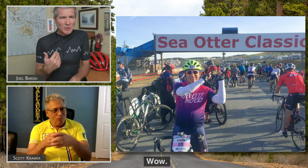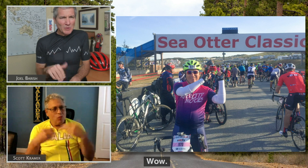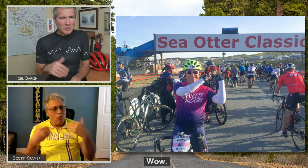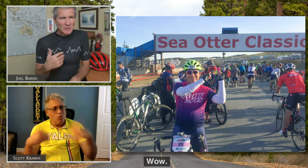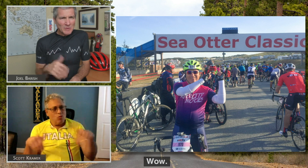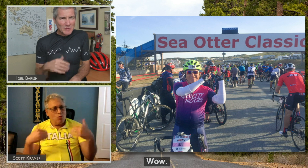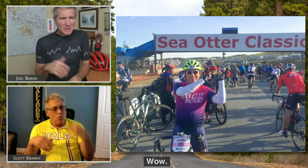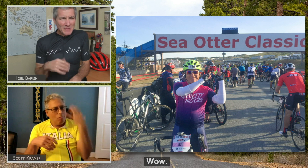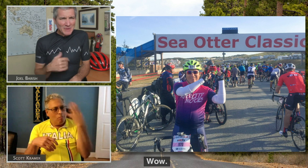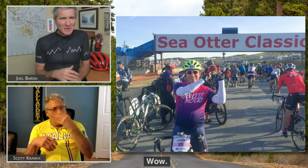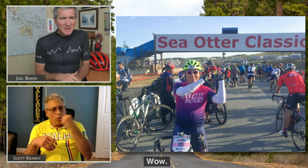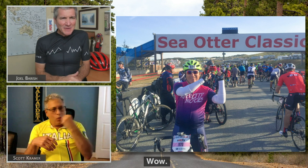Wow.